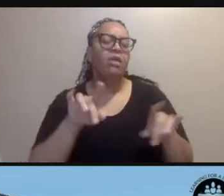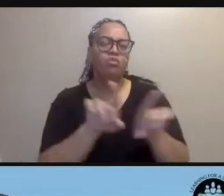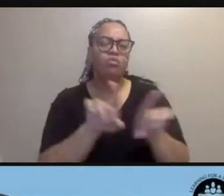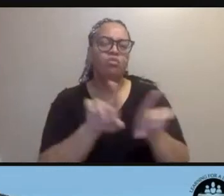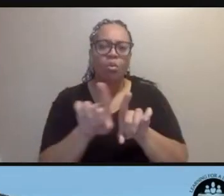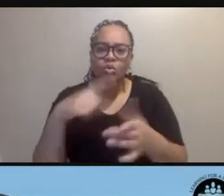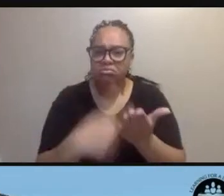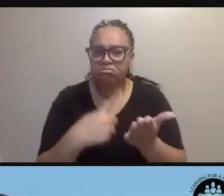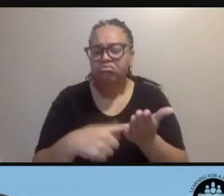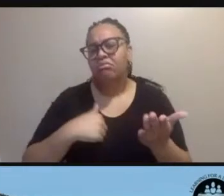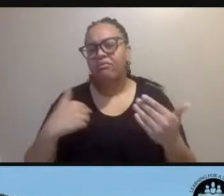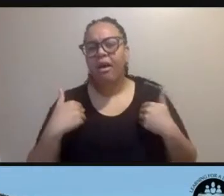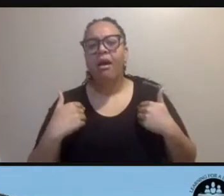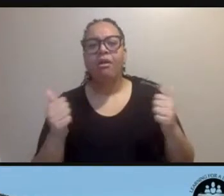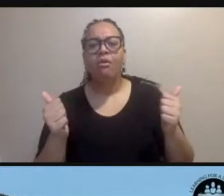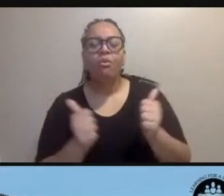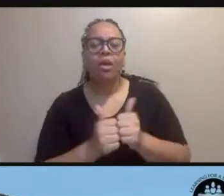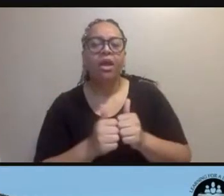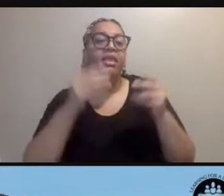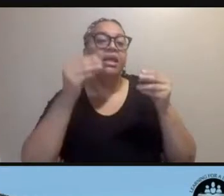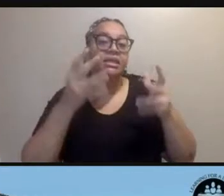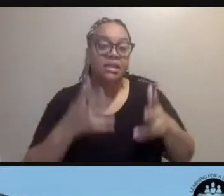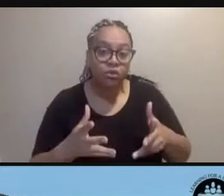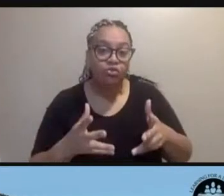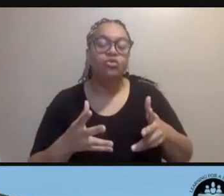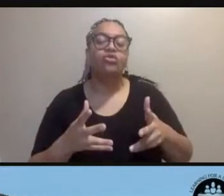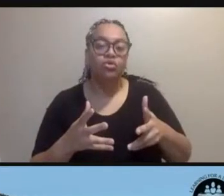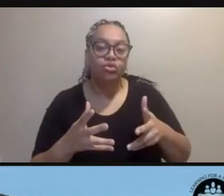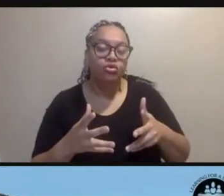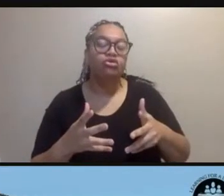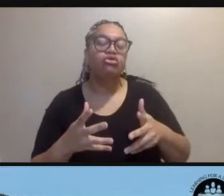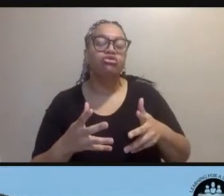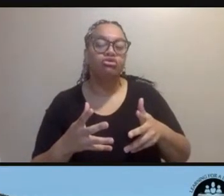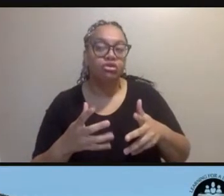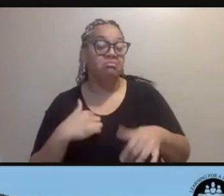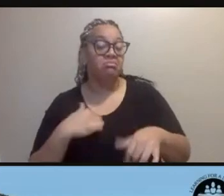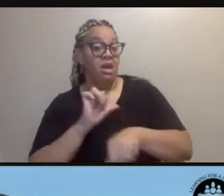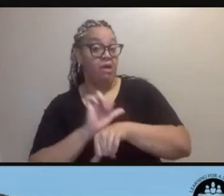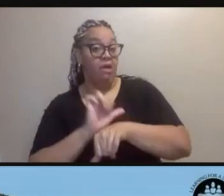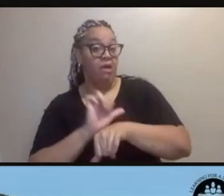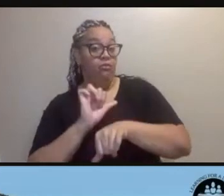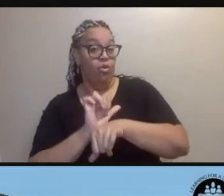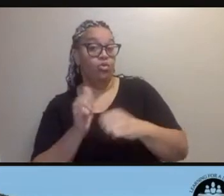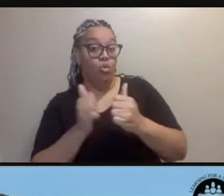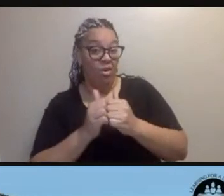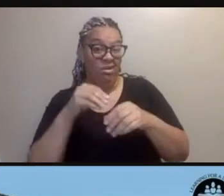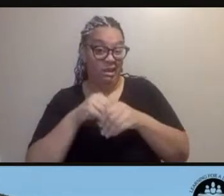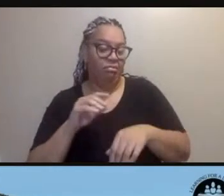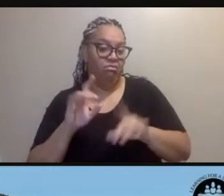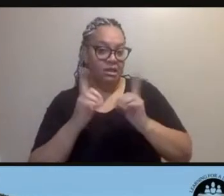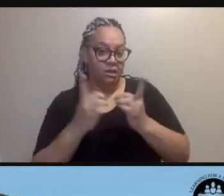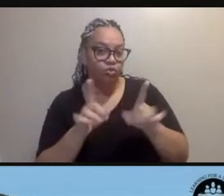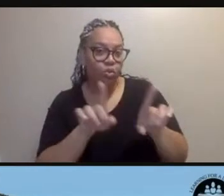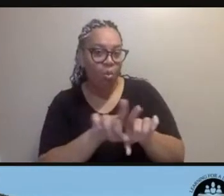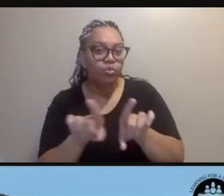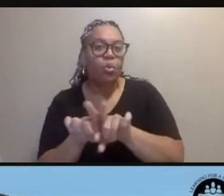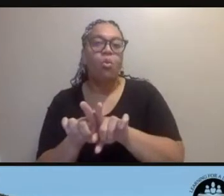YOU KNOW NOTHING ABOUT THAT